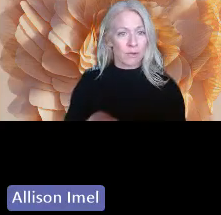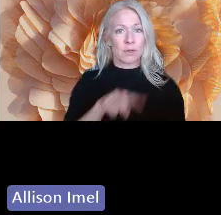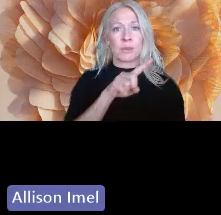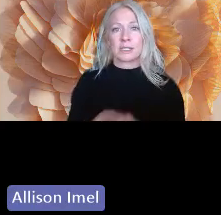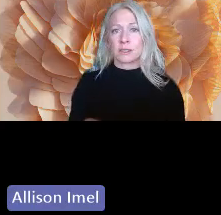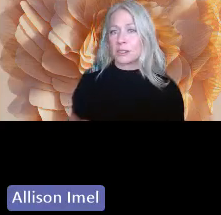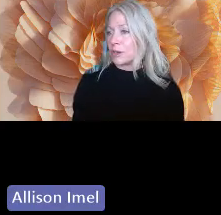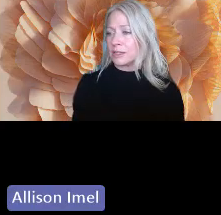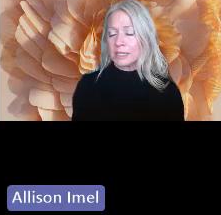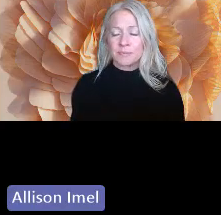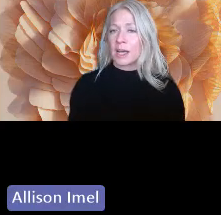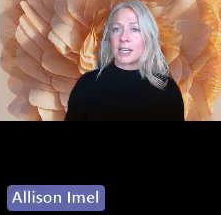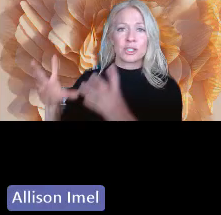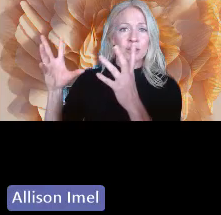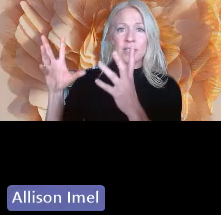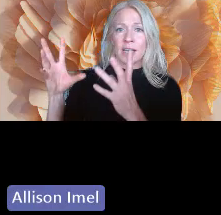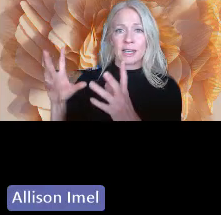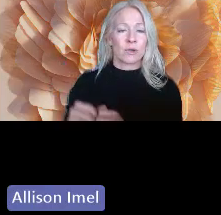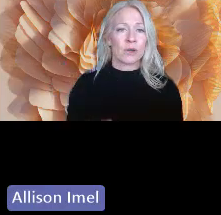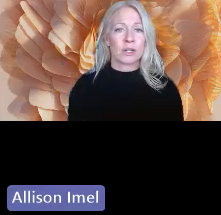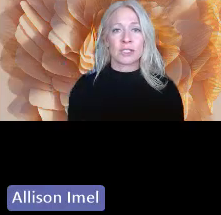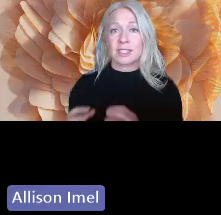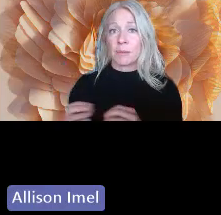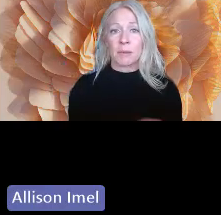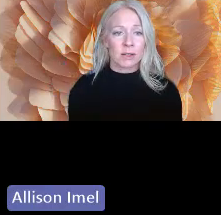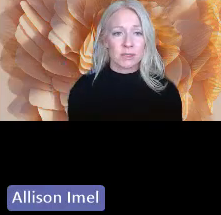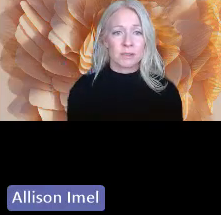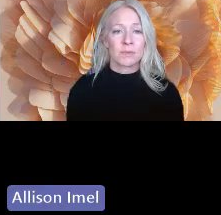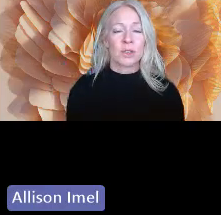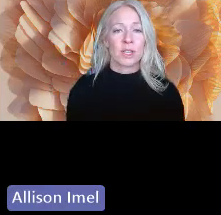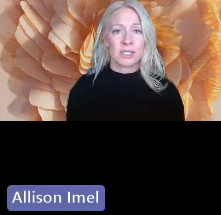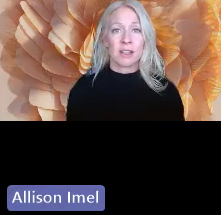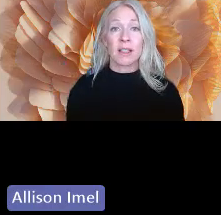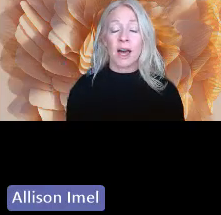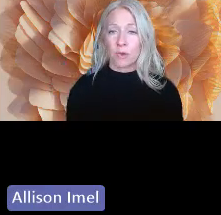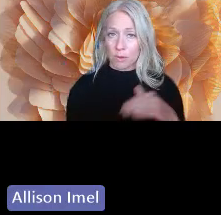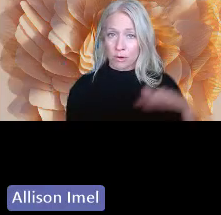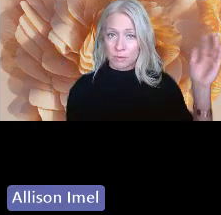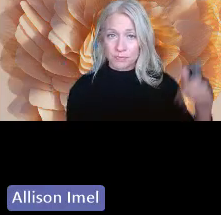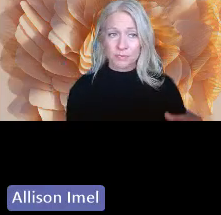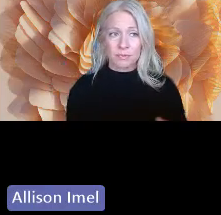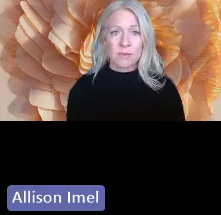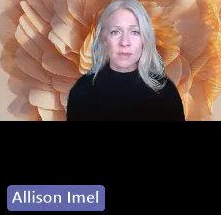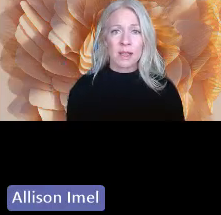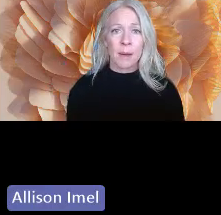around all over the place due to high sugar diet or just skipping meals, you're gonna see a lot of hormonal